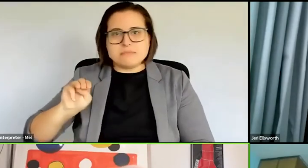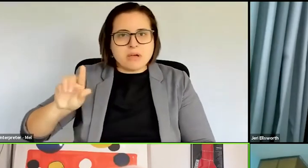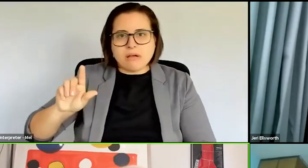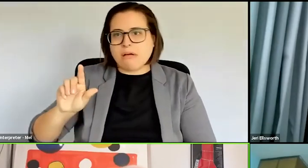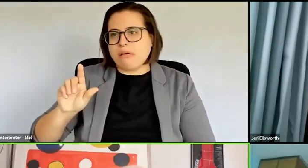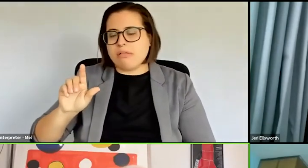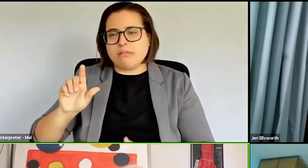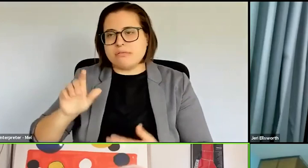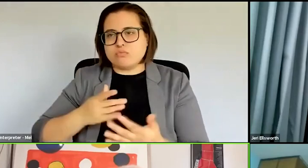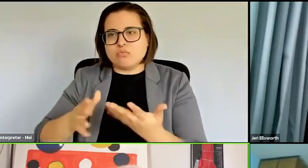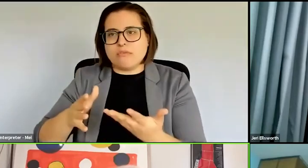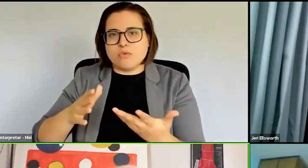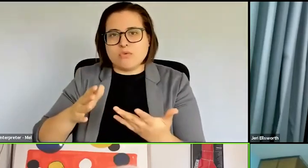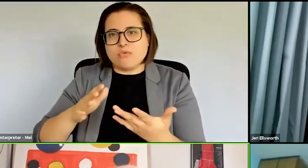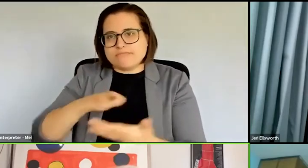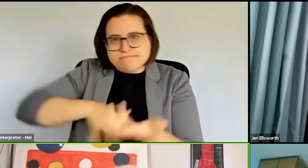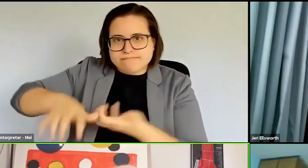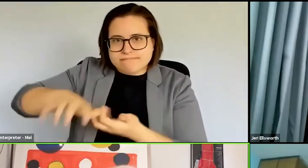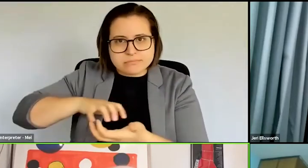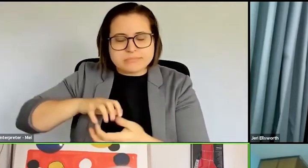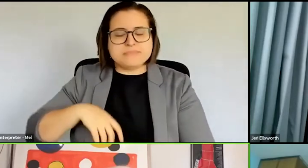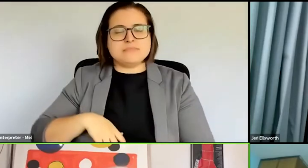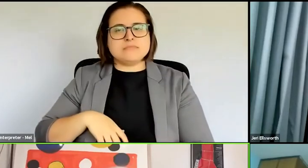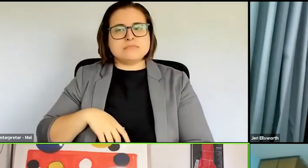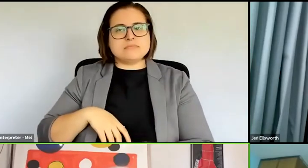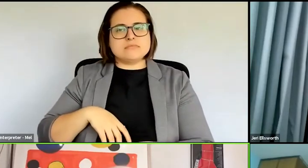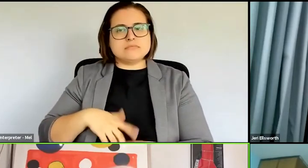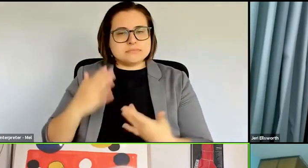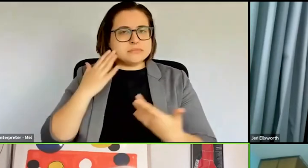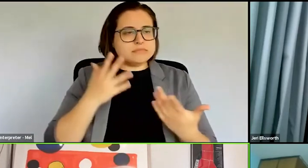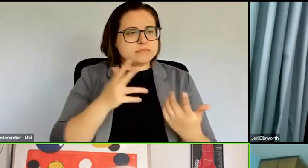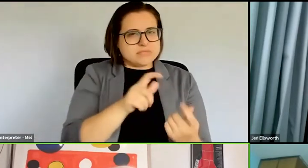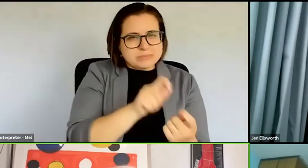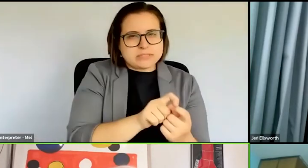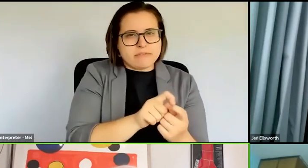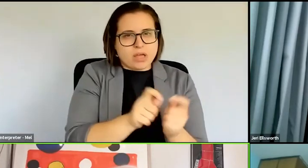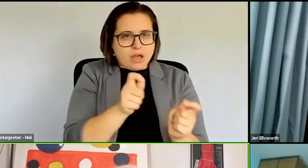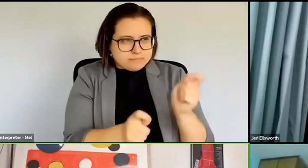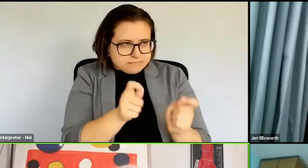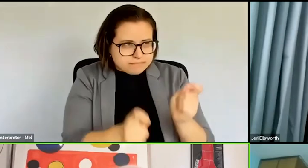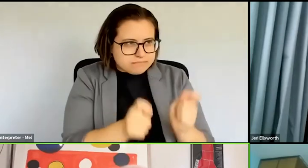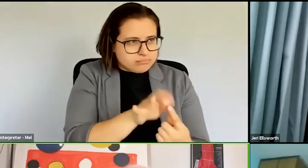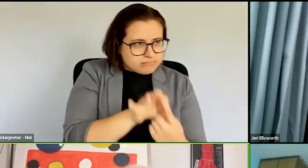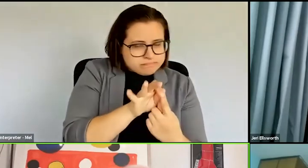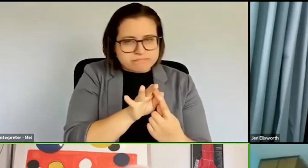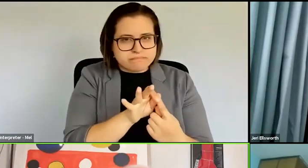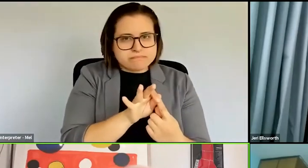the ability to do not just custom interfaces or specialized interfaces, but interfaces